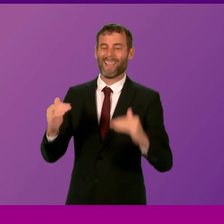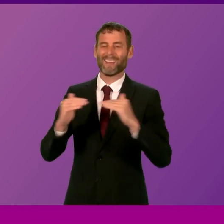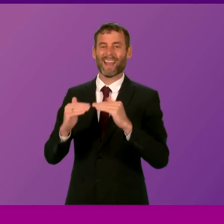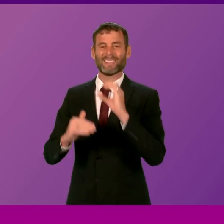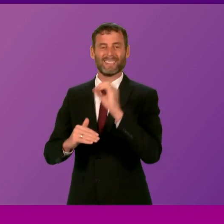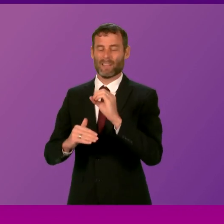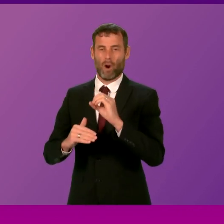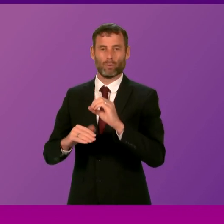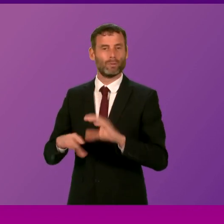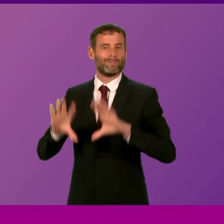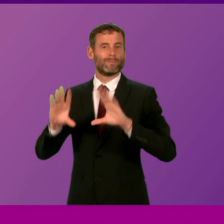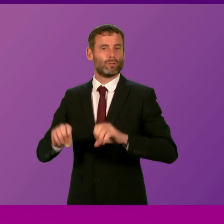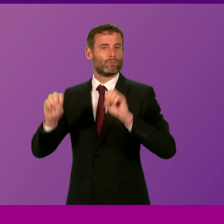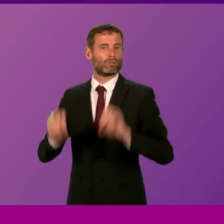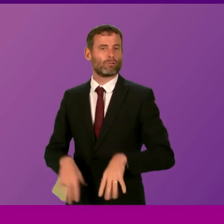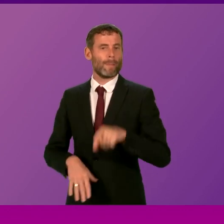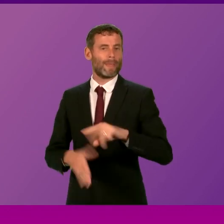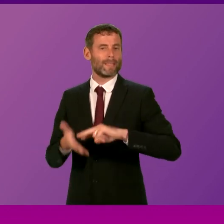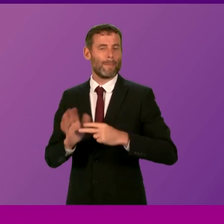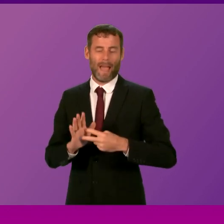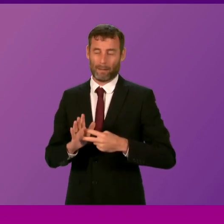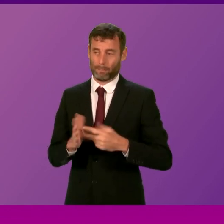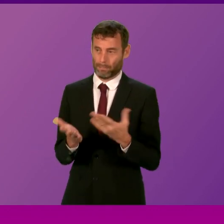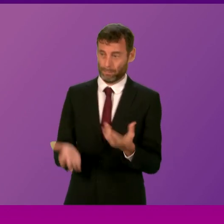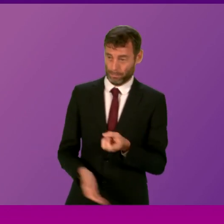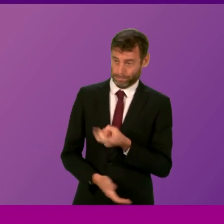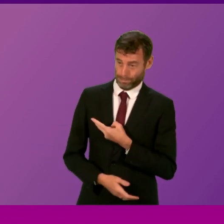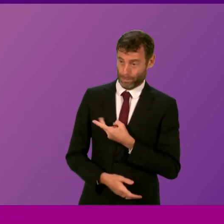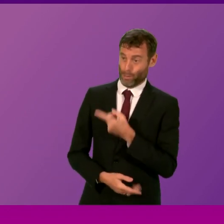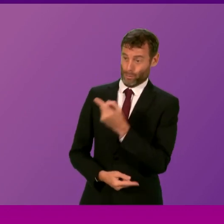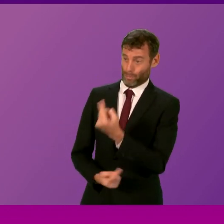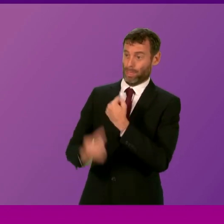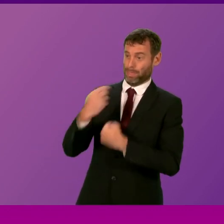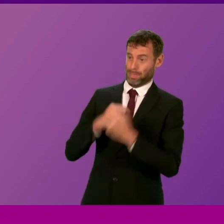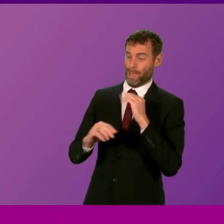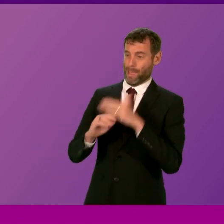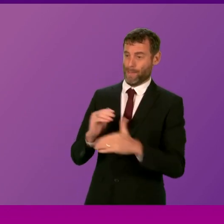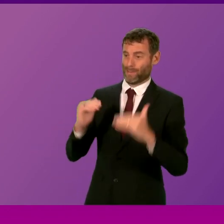We will continue to work in partnership with local authorities and COSLA to develop a framework